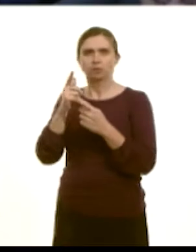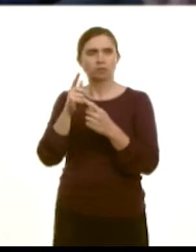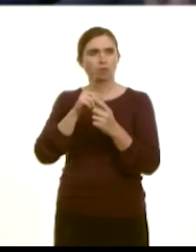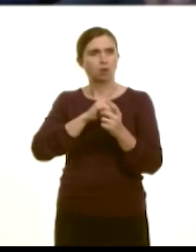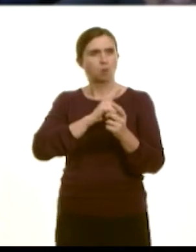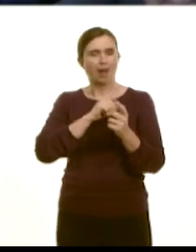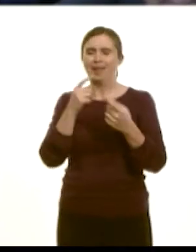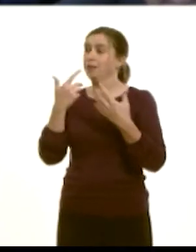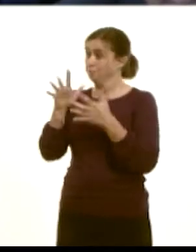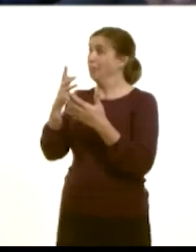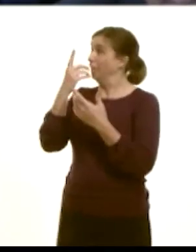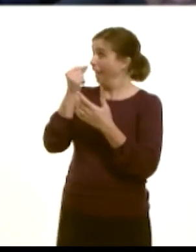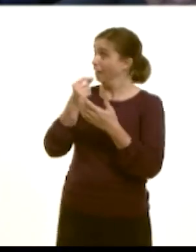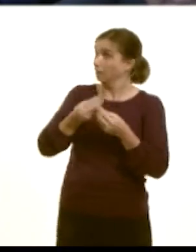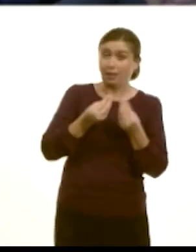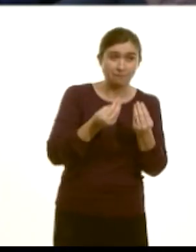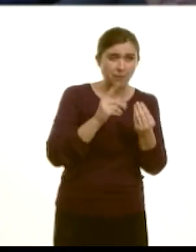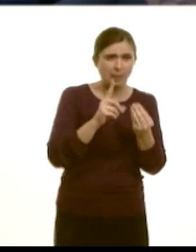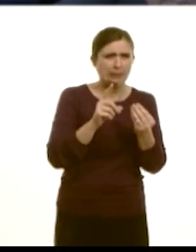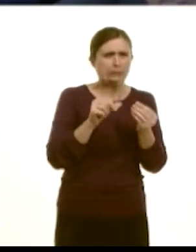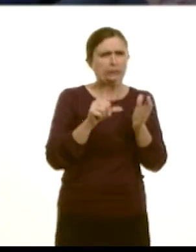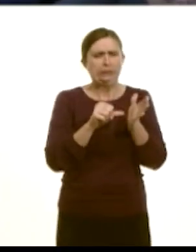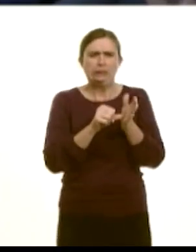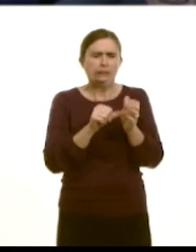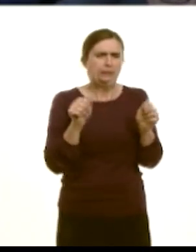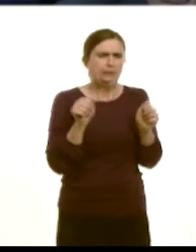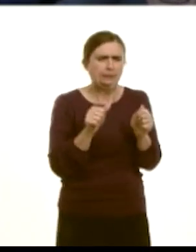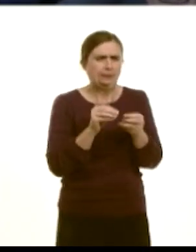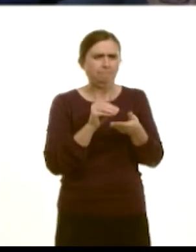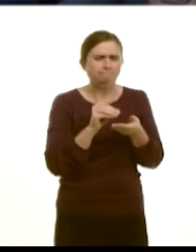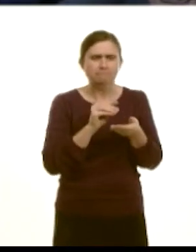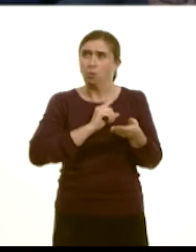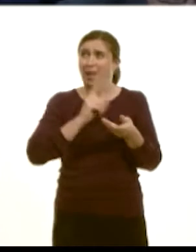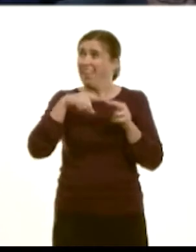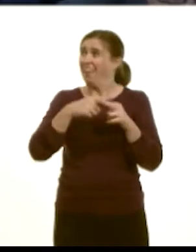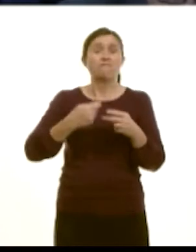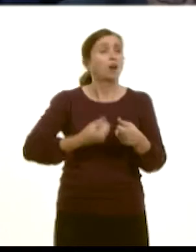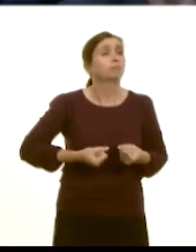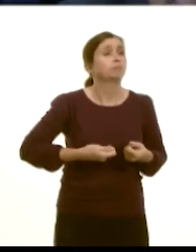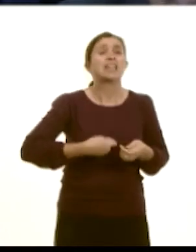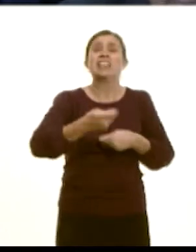more constrained manner because, and I quote the report, if they introduce the guidance